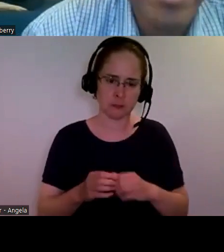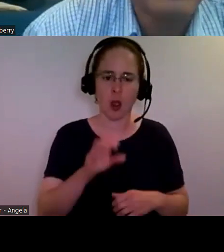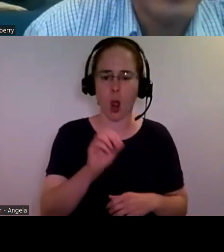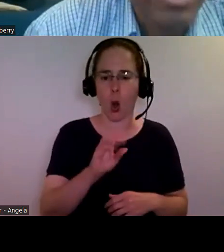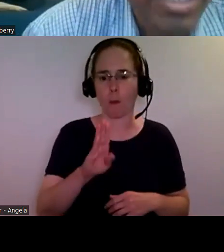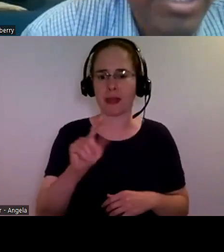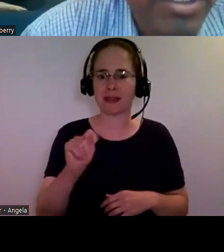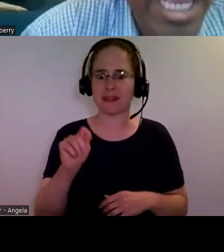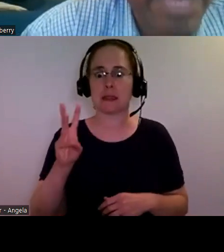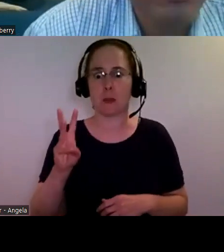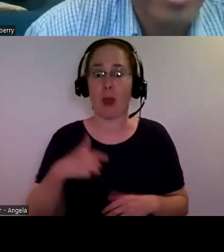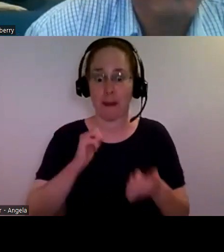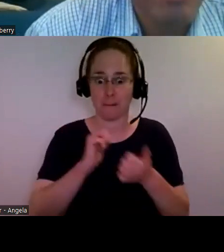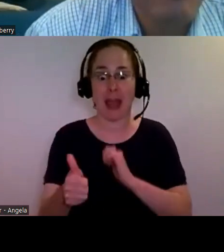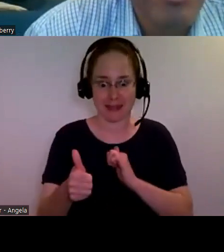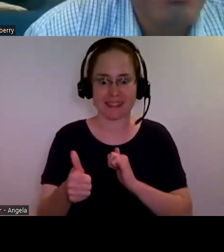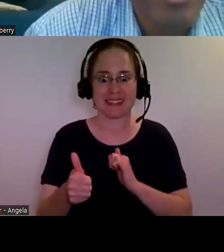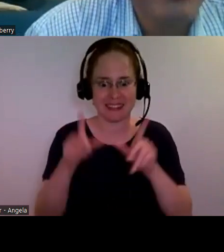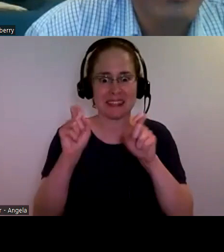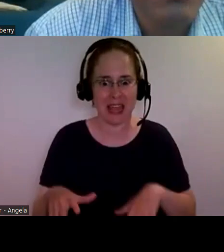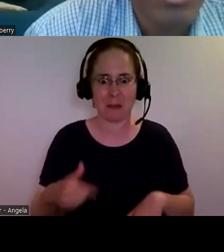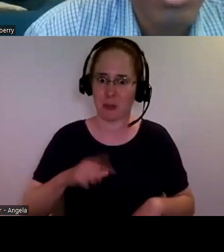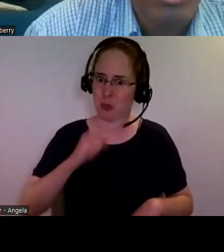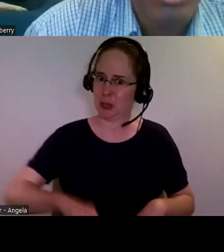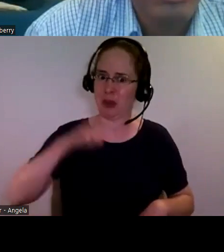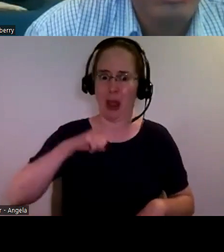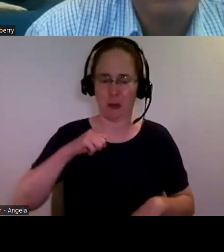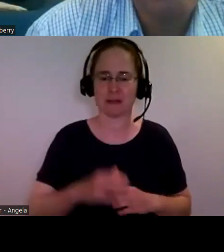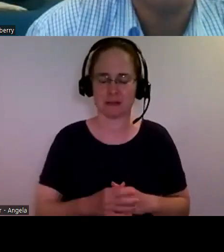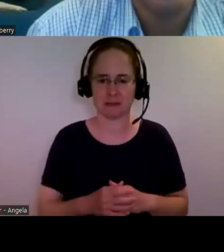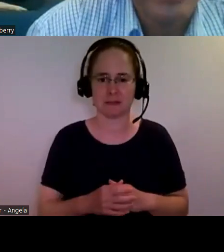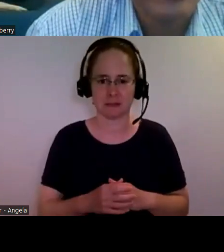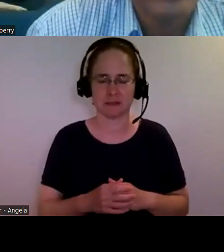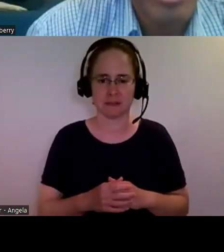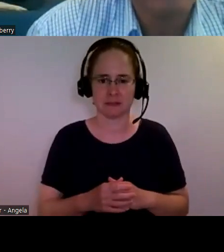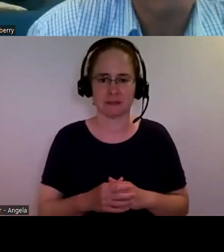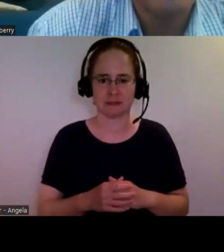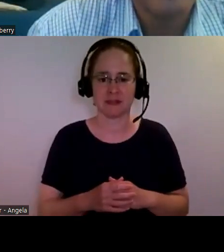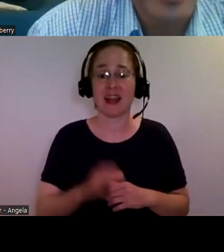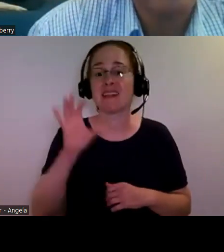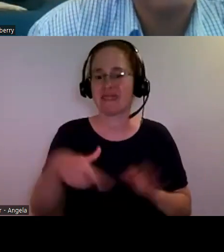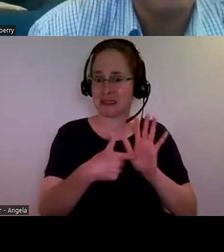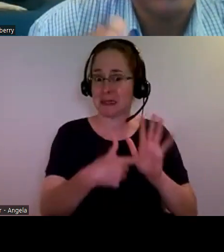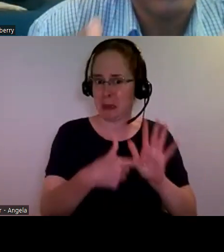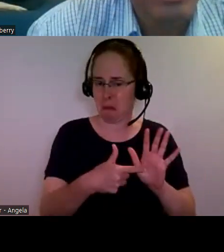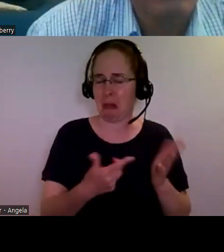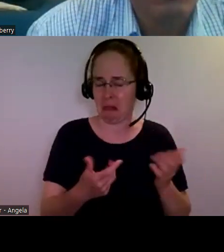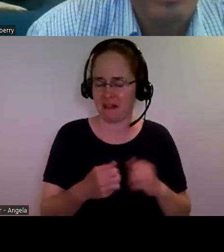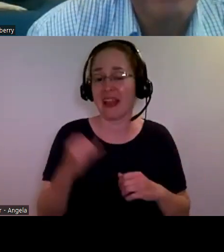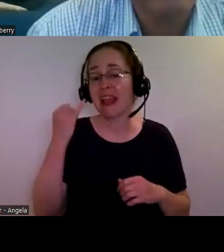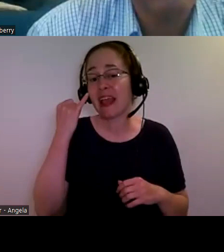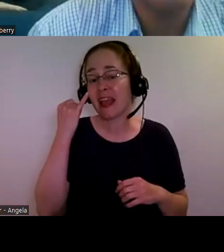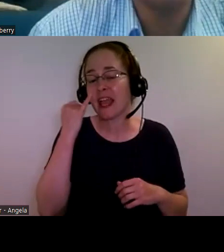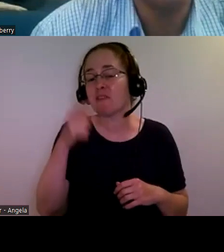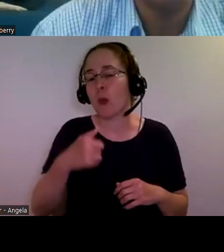pass the NCA exam. So that's why I'm very proud of, that's an example, when you have a disability,